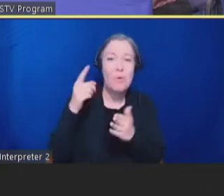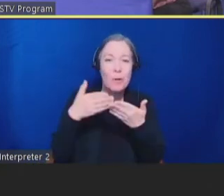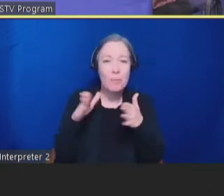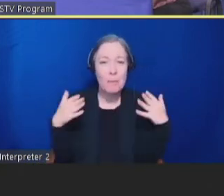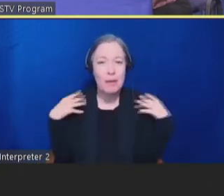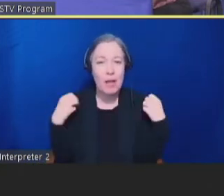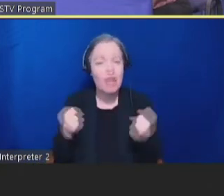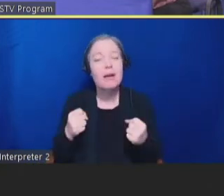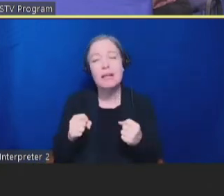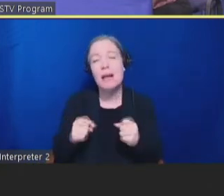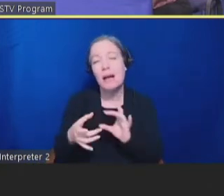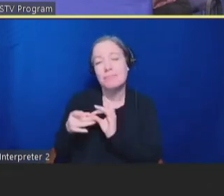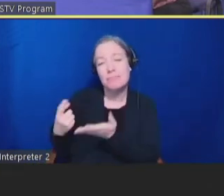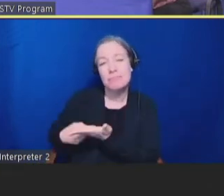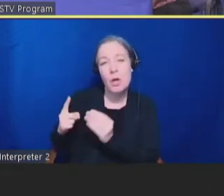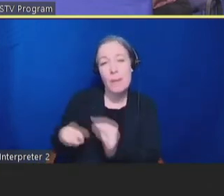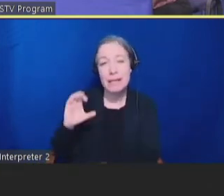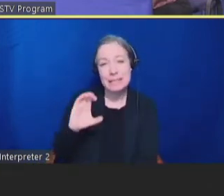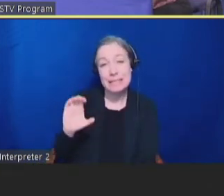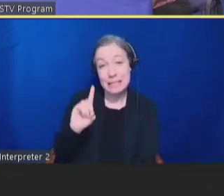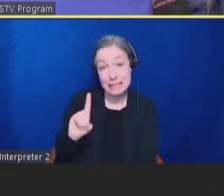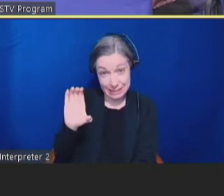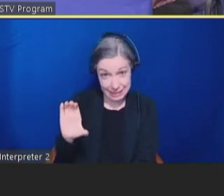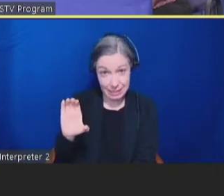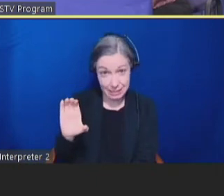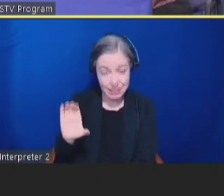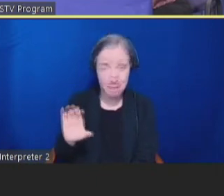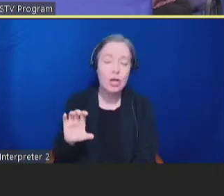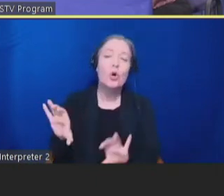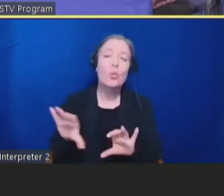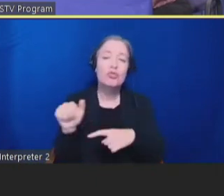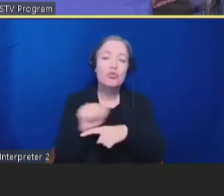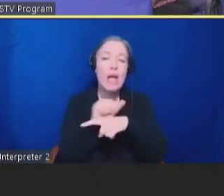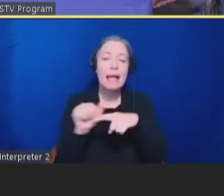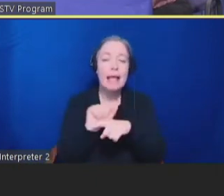We did a boot-camp training, a one-on-one in the beginning of the project to make